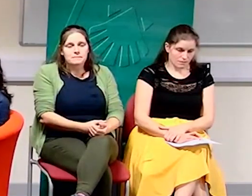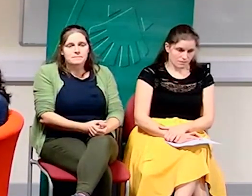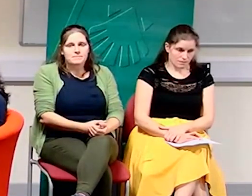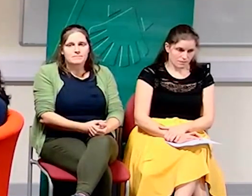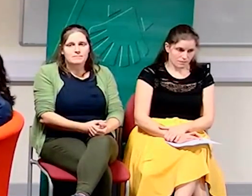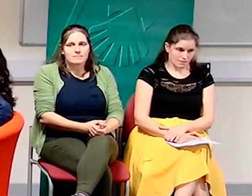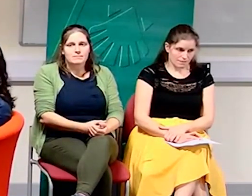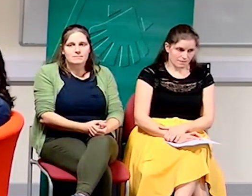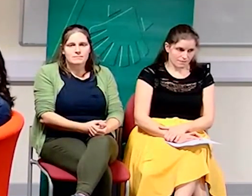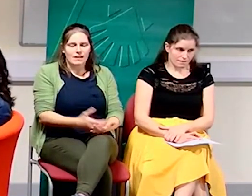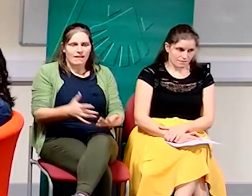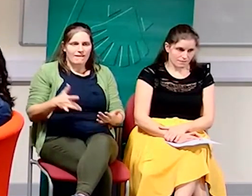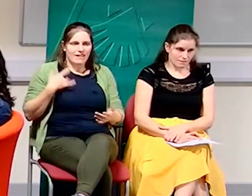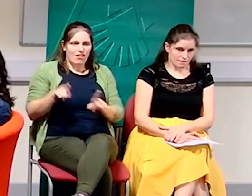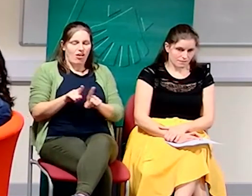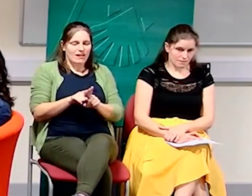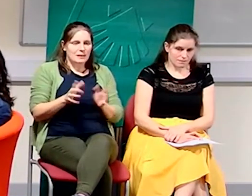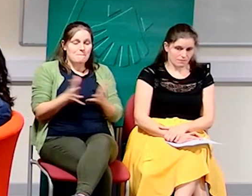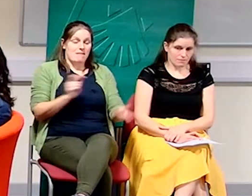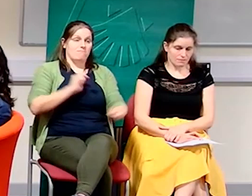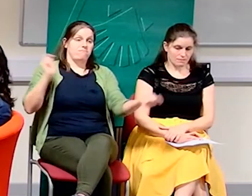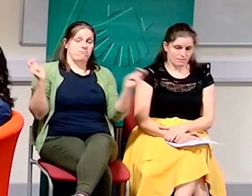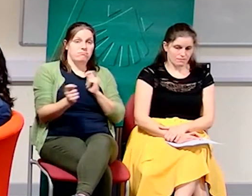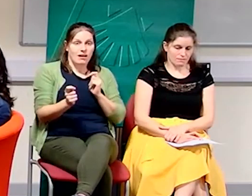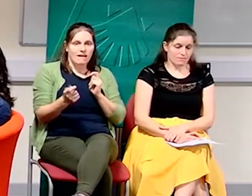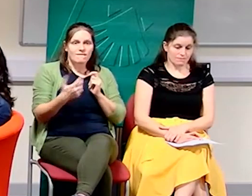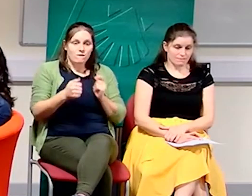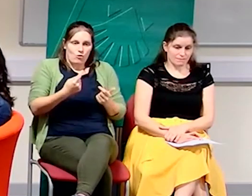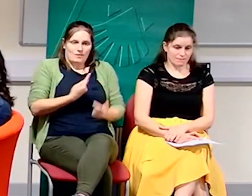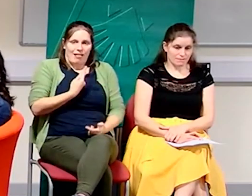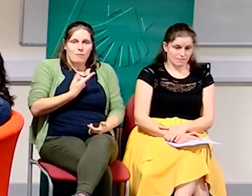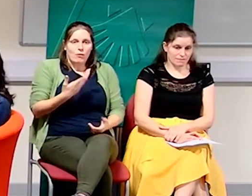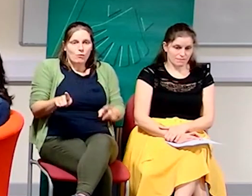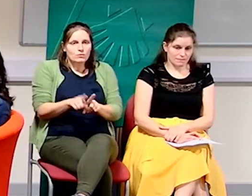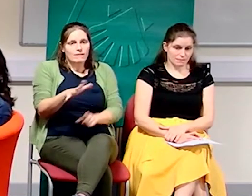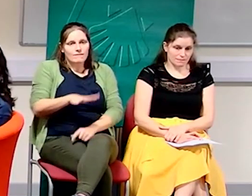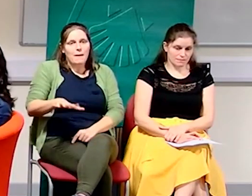you and it's a huge kick to the family where what what can be done more is I think schools you know